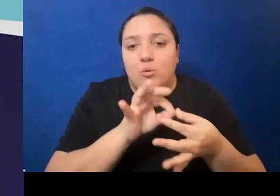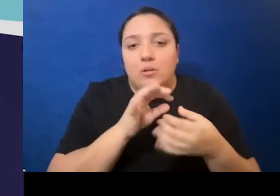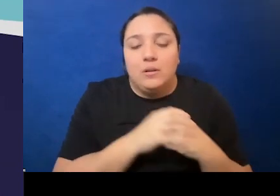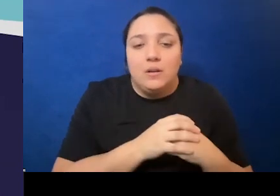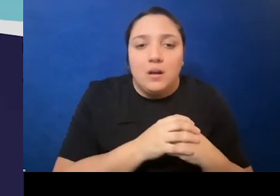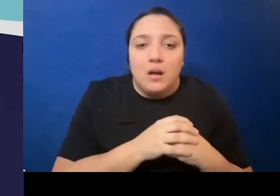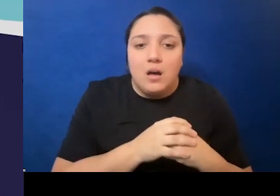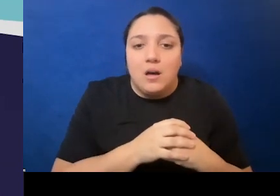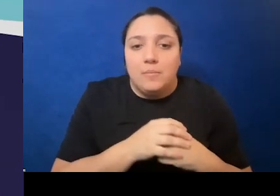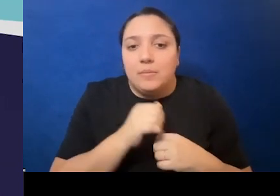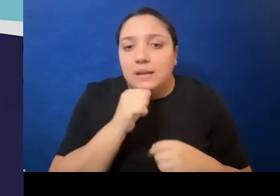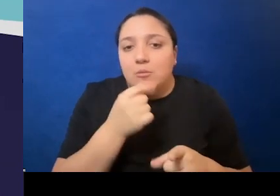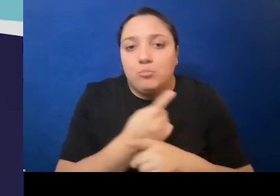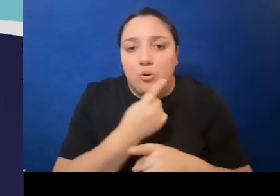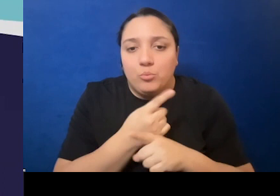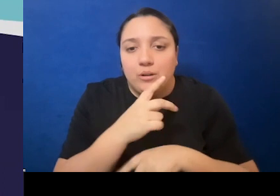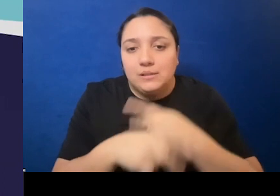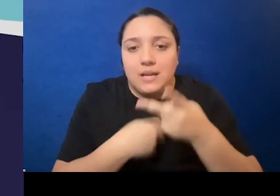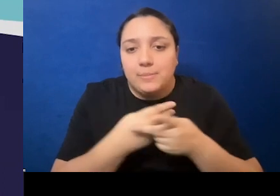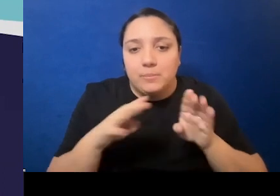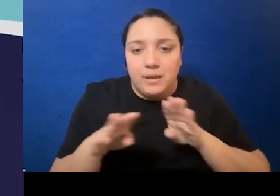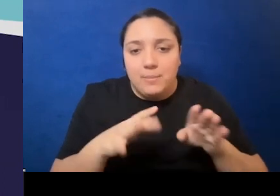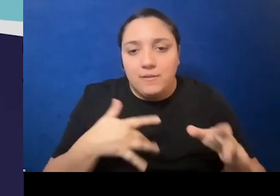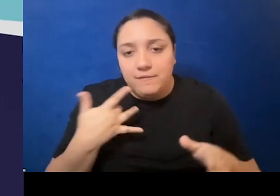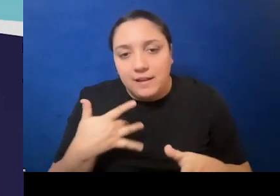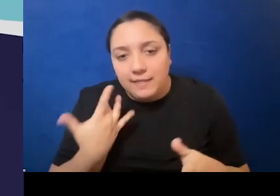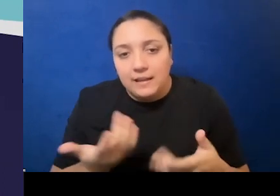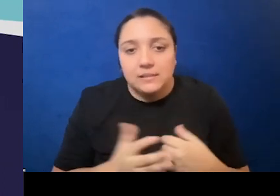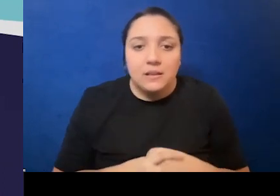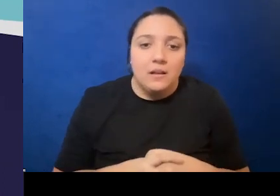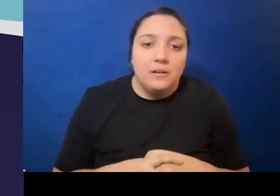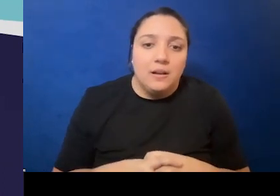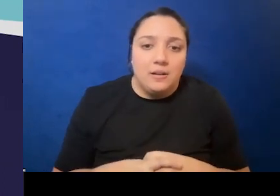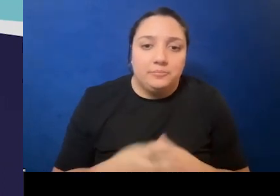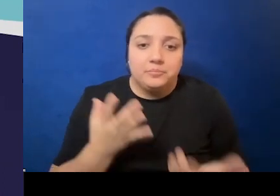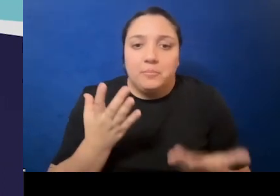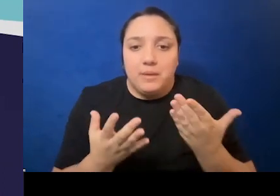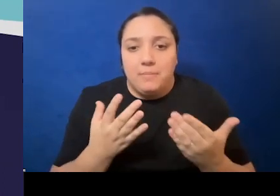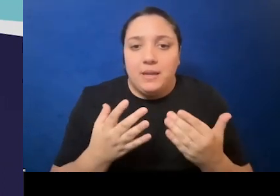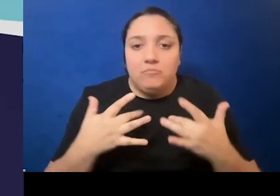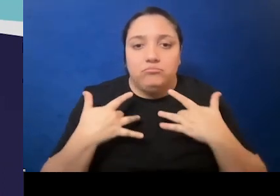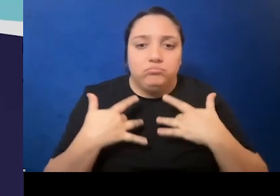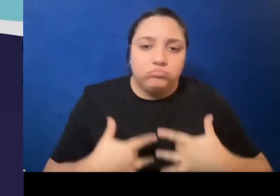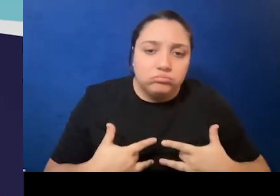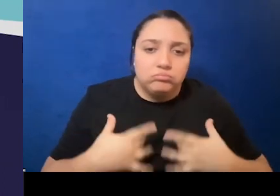INTERPERSONAL RELATIONSHIPS, INAPPROPRIATE BEHAVIOR AND